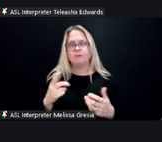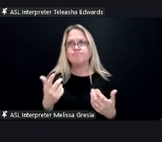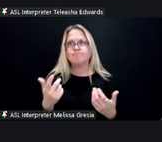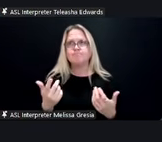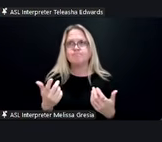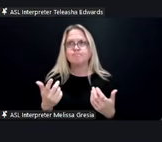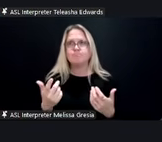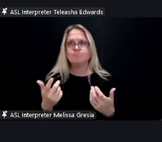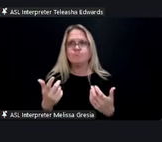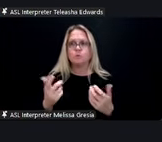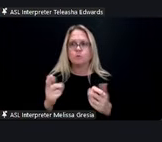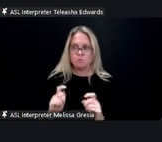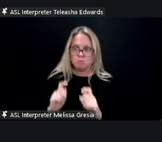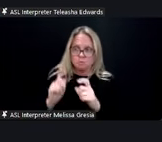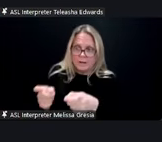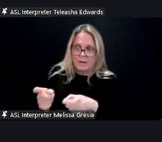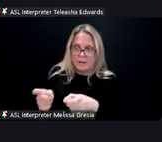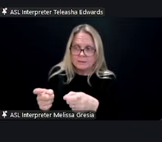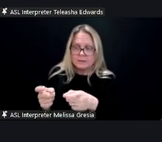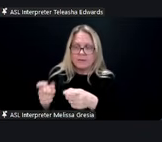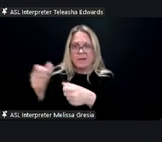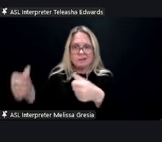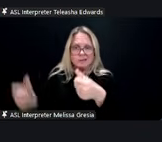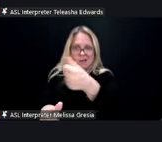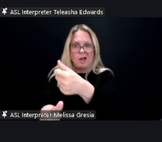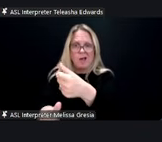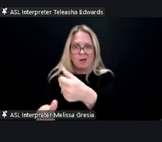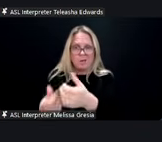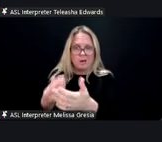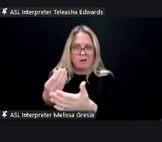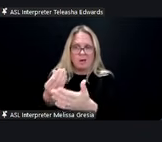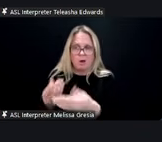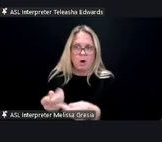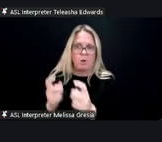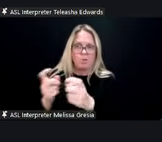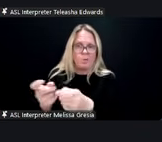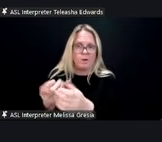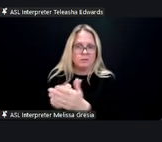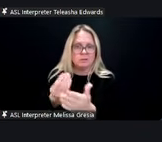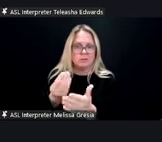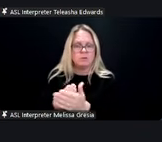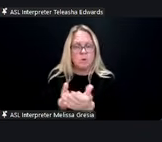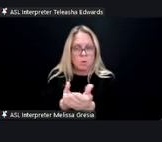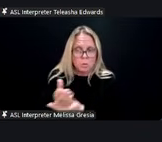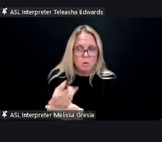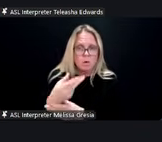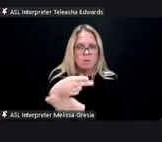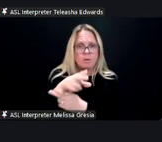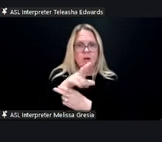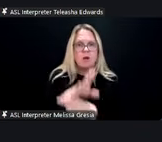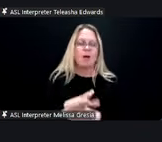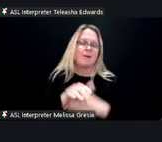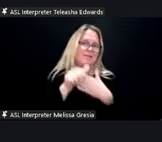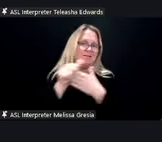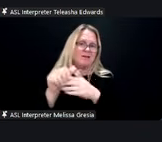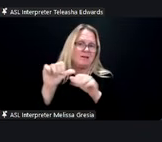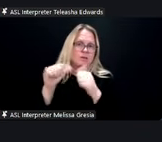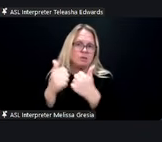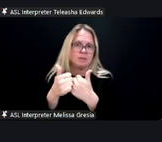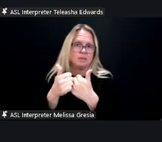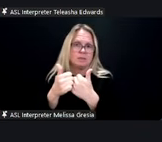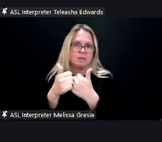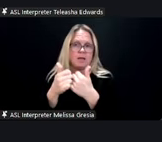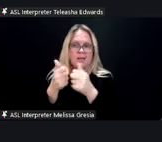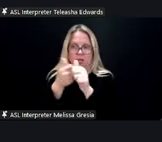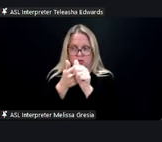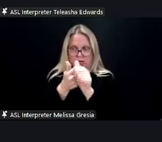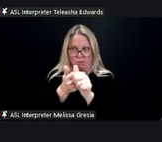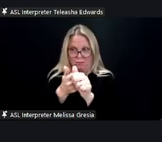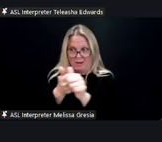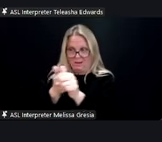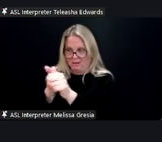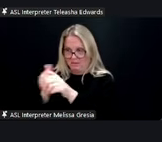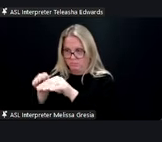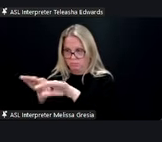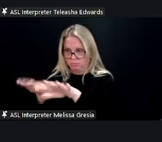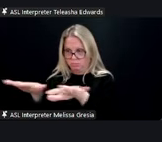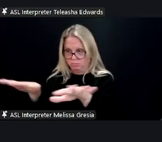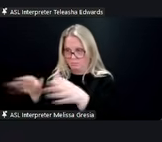grant and subawward dollars through the hub lead agency and then track those distribution of funds